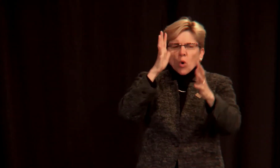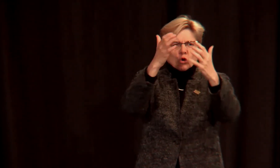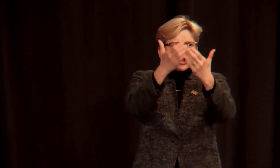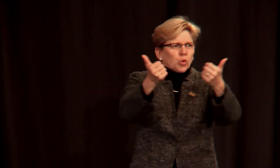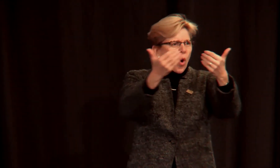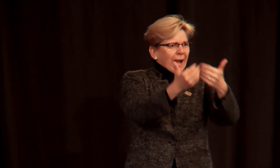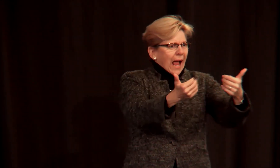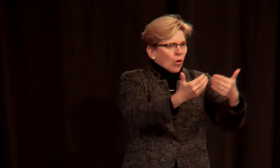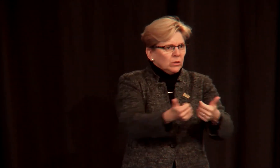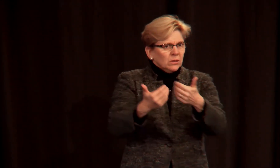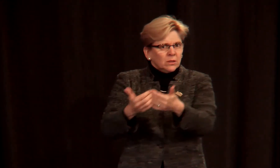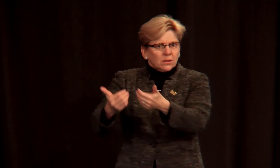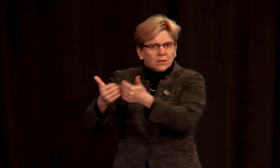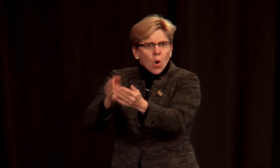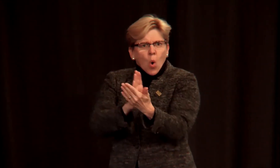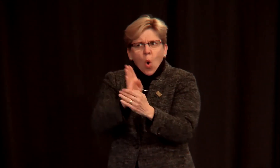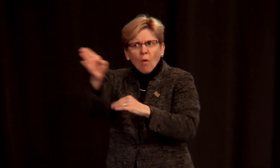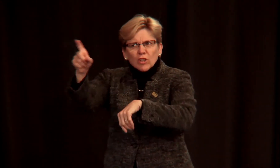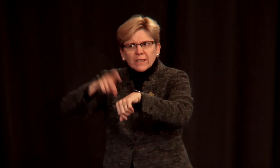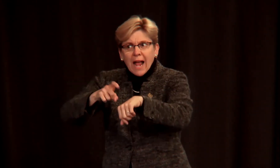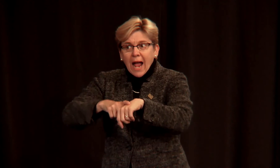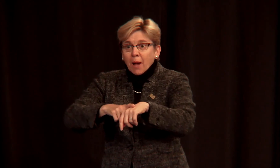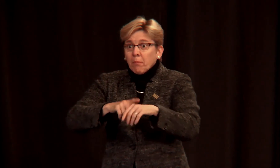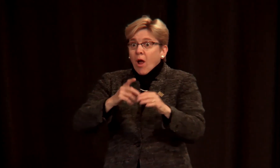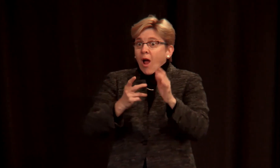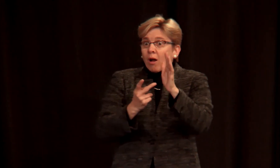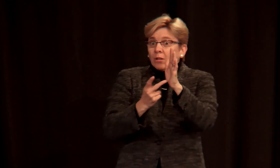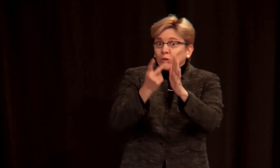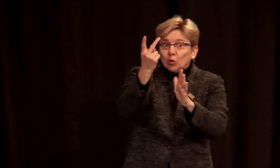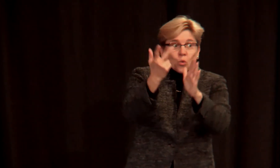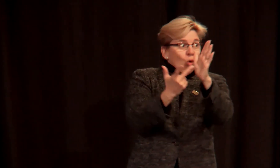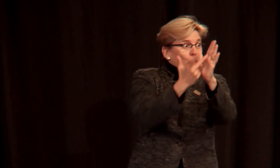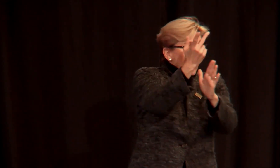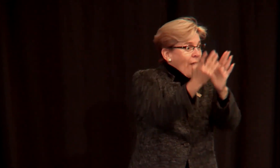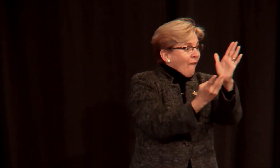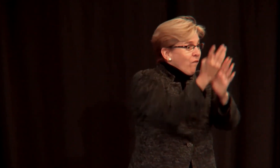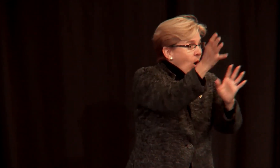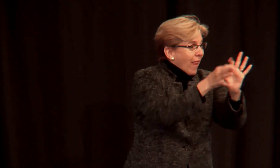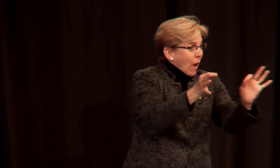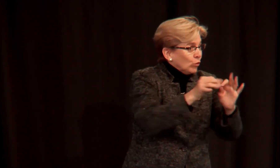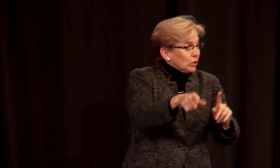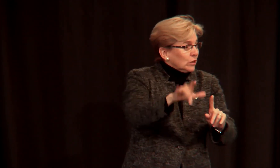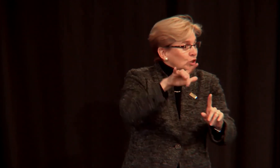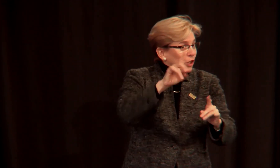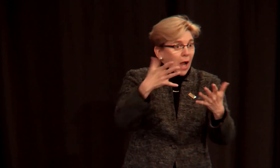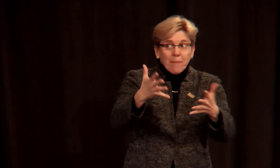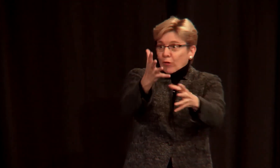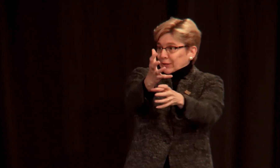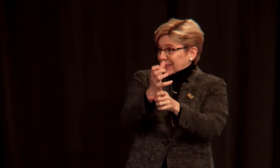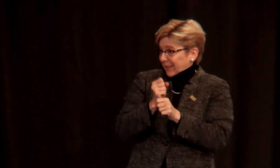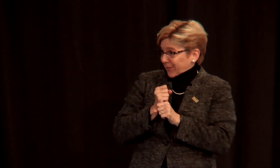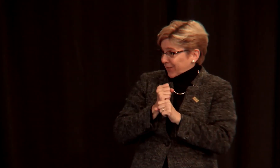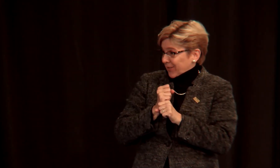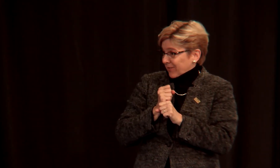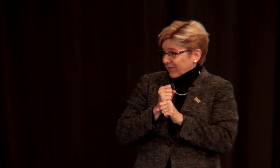patterns - so it will...the brain will sort it all out over time, two, three, four languages.